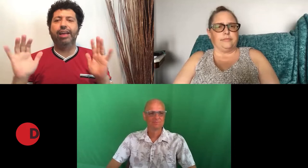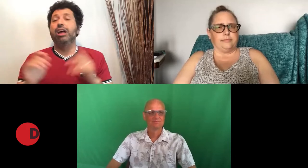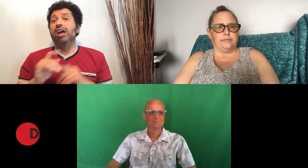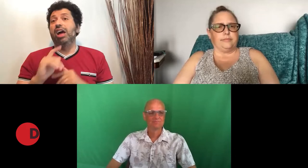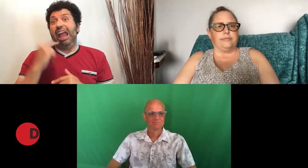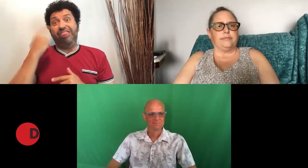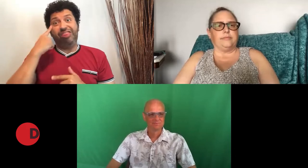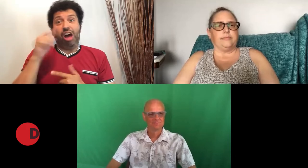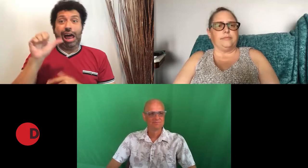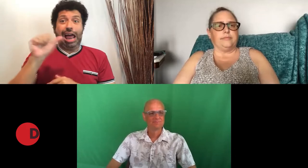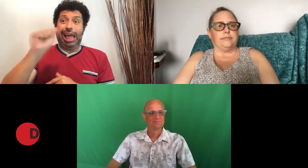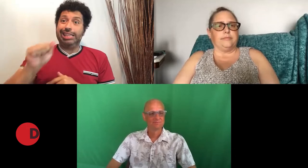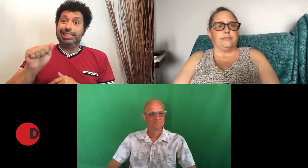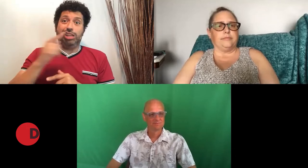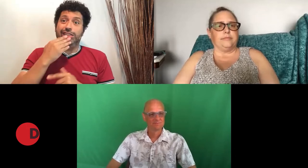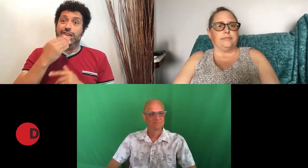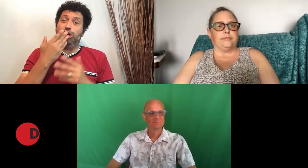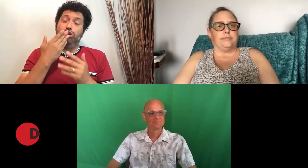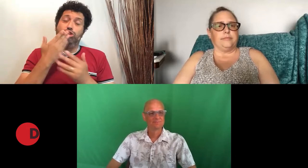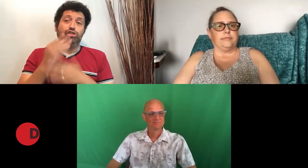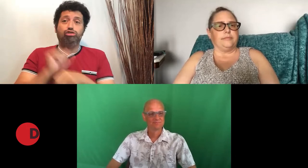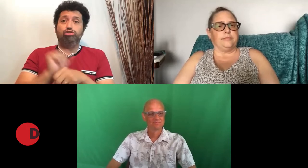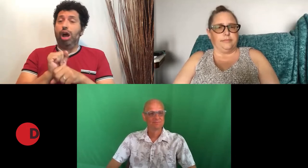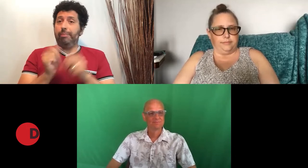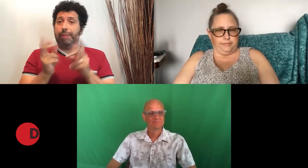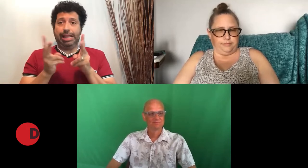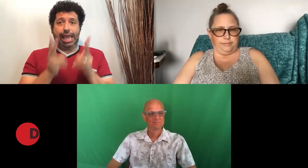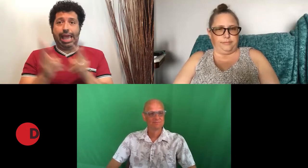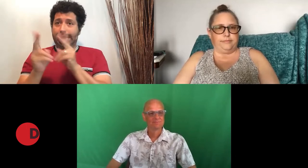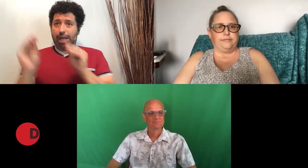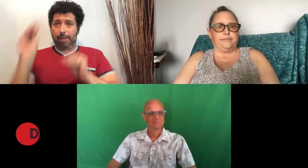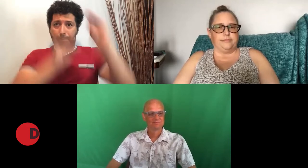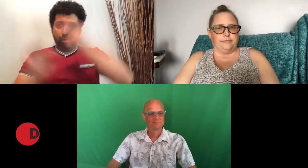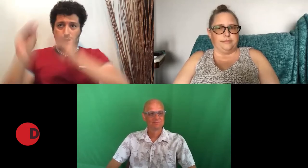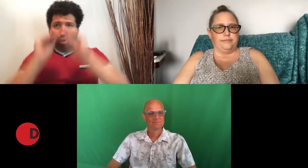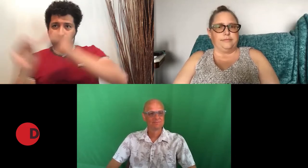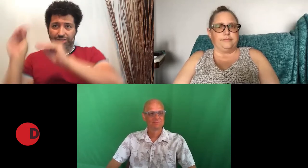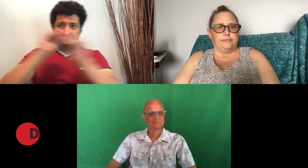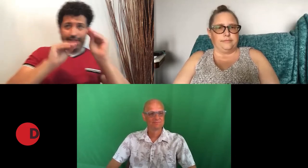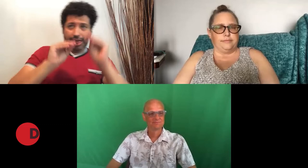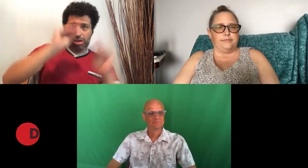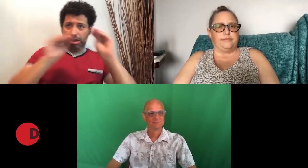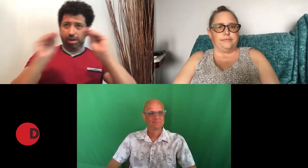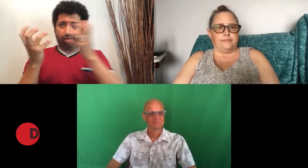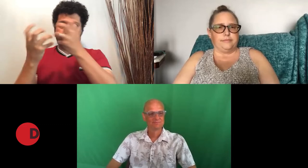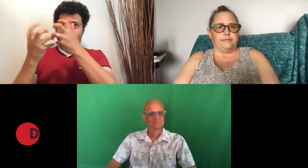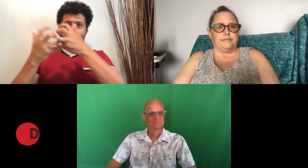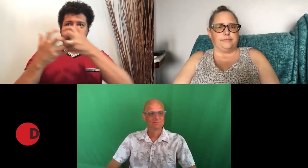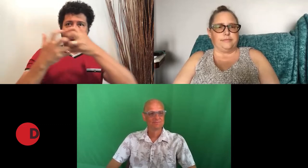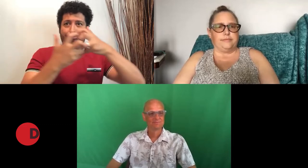I thought Alexandra did a good job editing and moving things around.